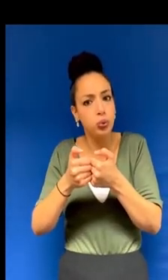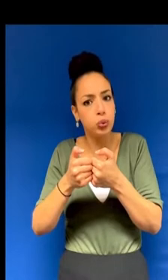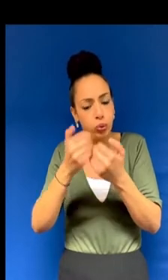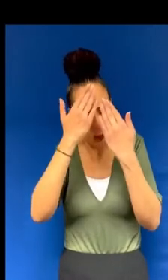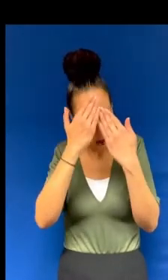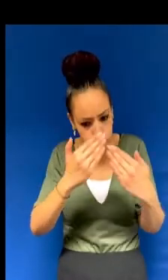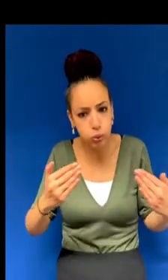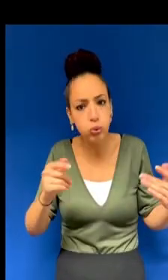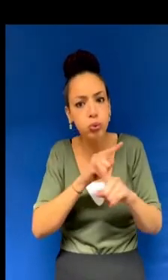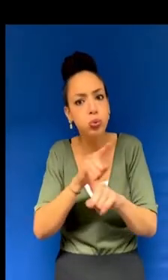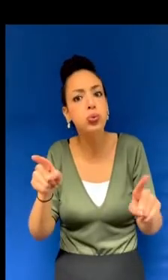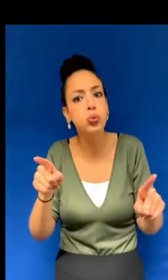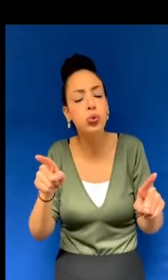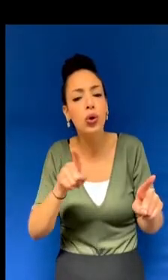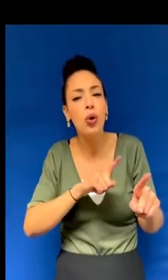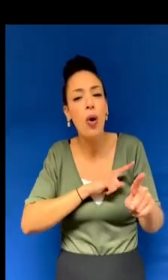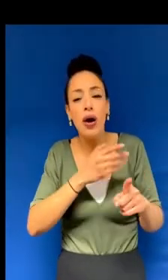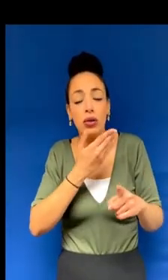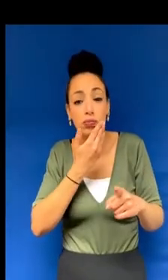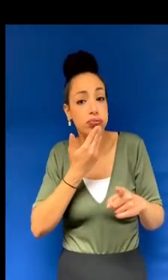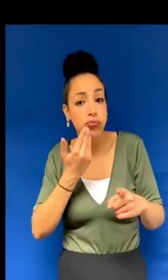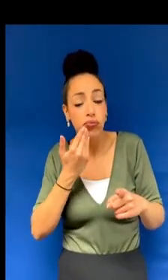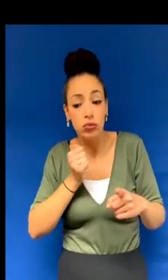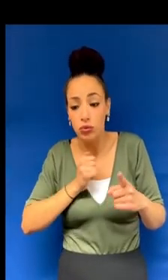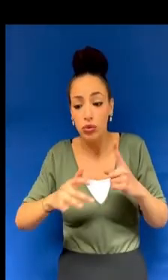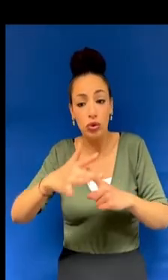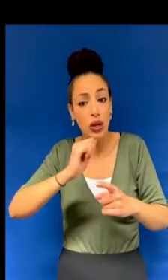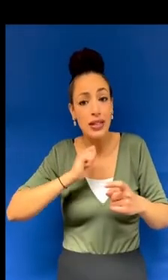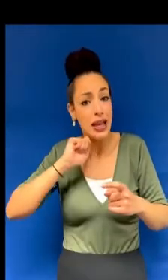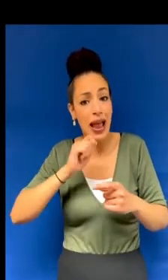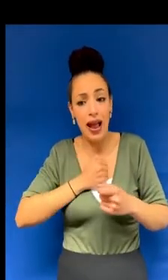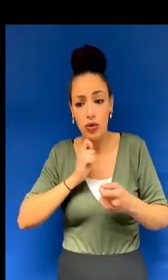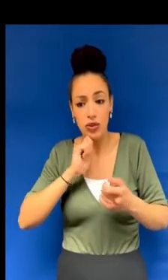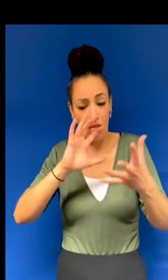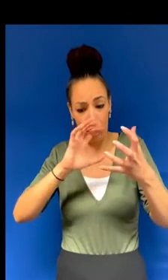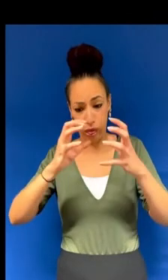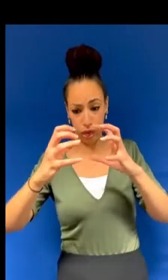is a lifeline that needs to be invested in, valued and acknowledged for their existence.